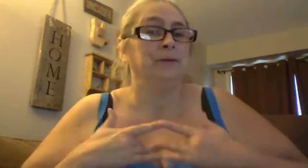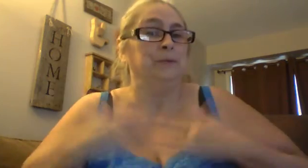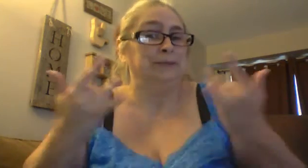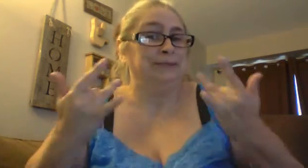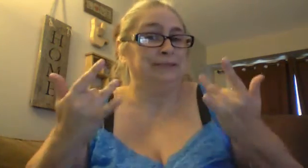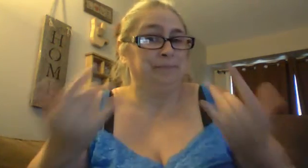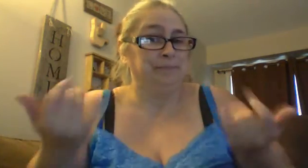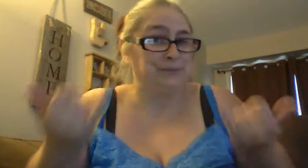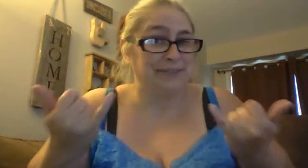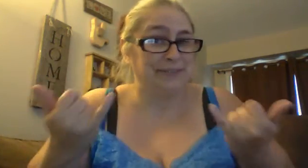I am Terri (sign Languages)